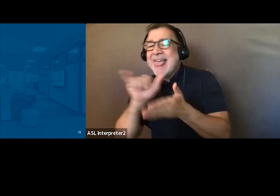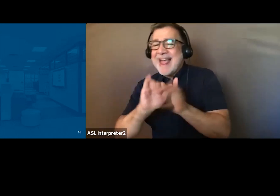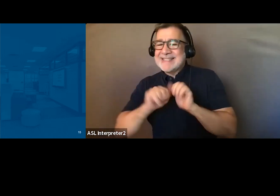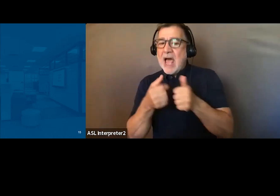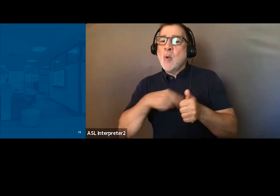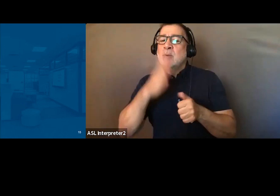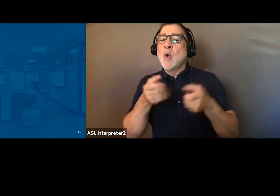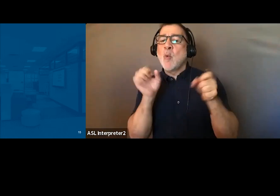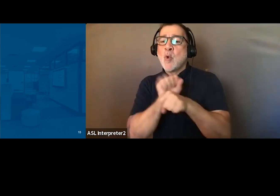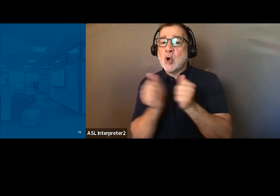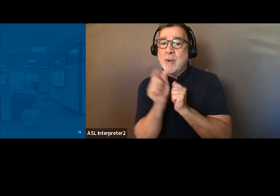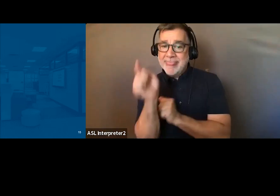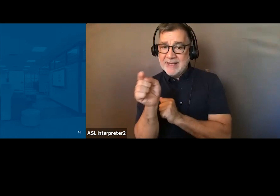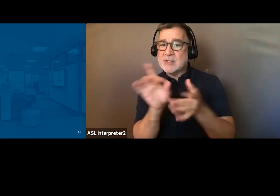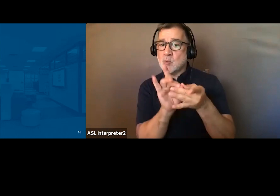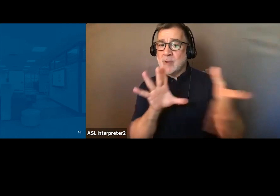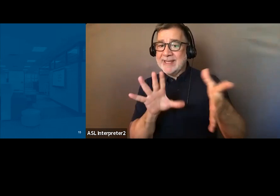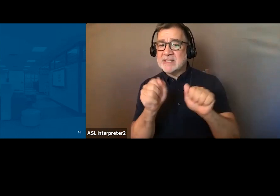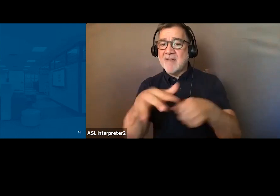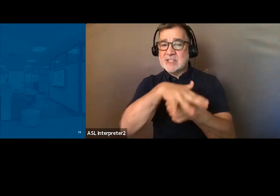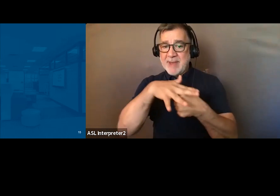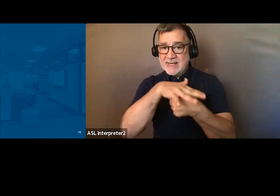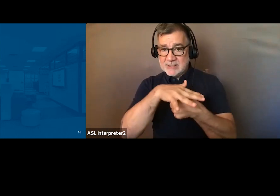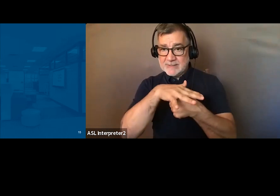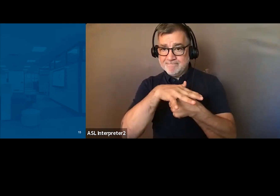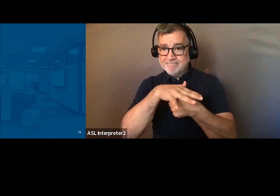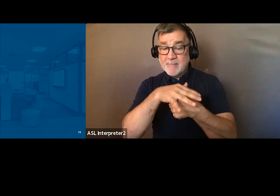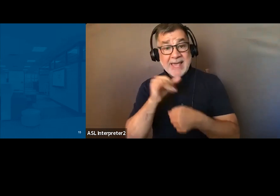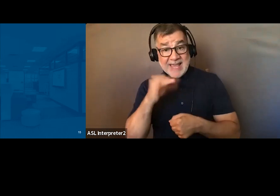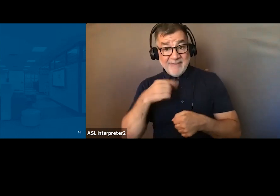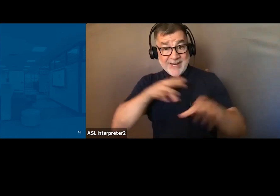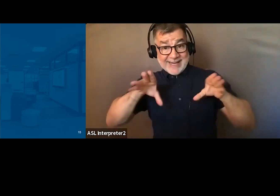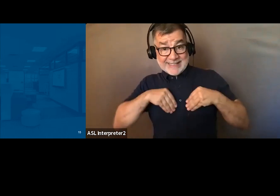And so when we accept a release of space, then we say okay, you're going to move out two months